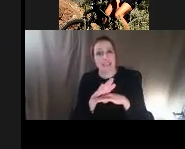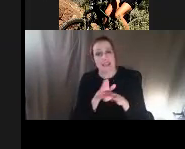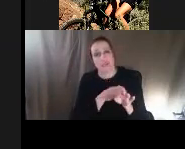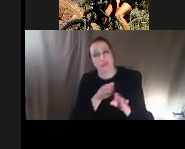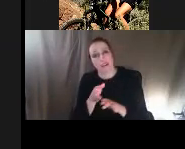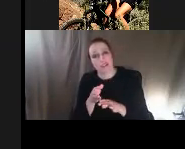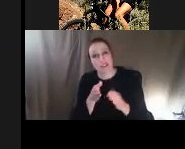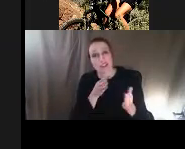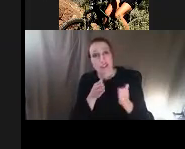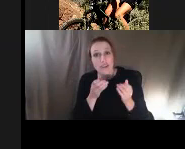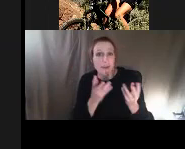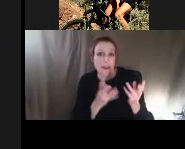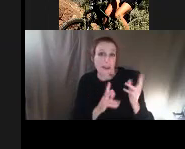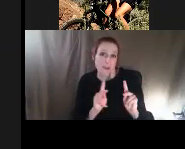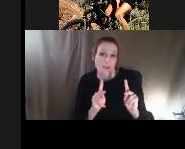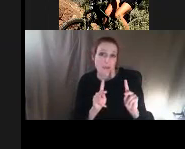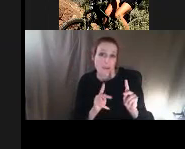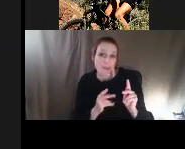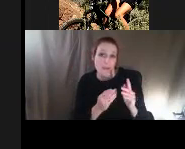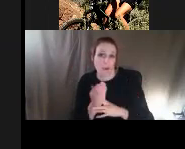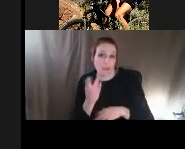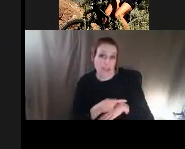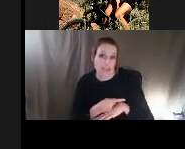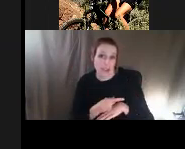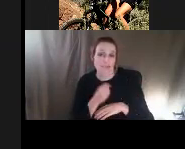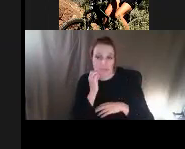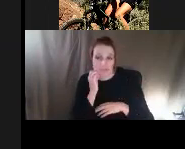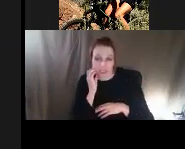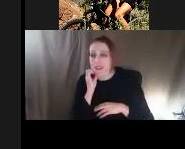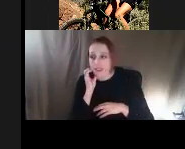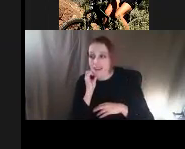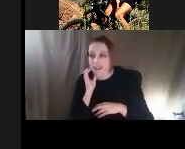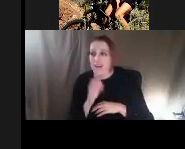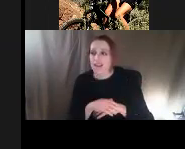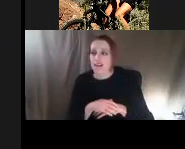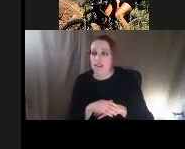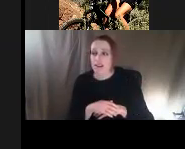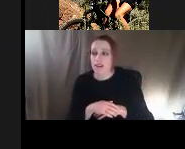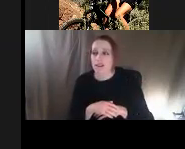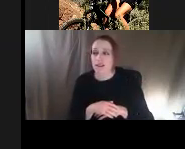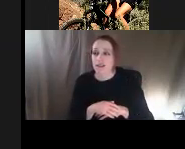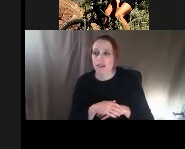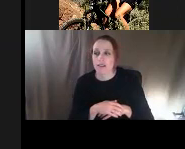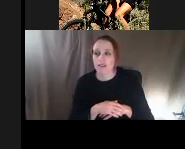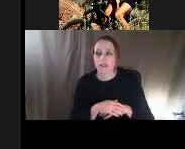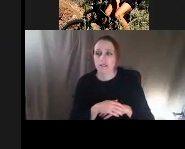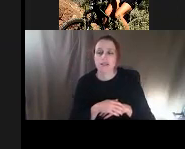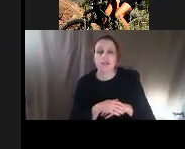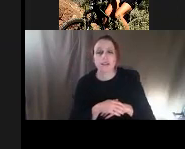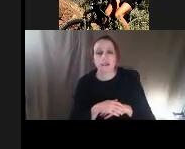Part of what we need to do is really recognize and validate somebody's own experiences.